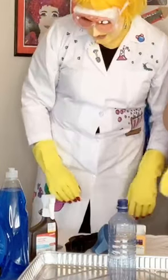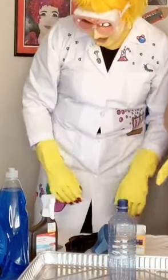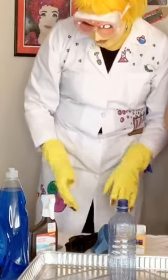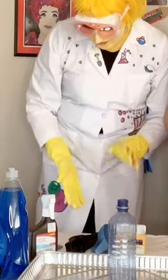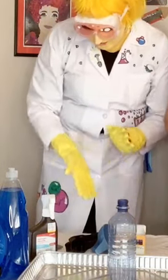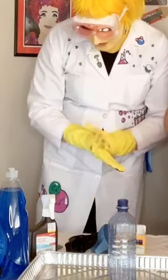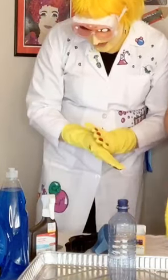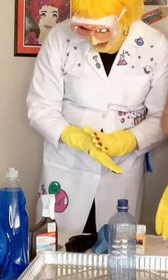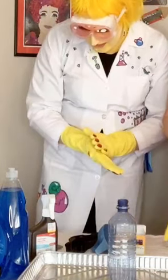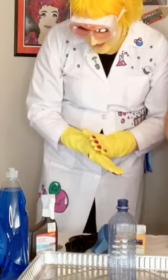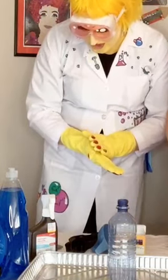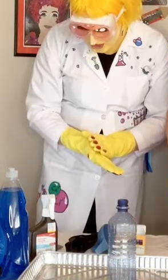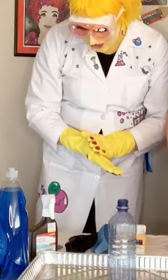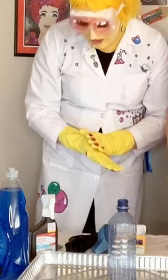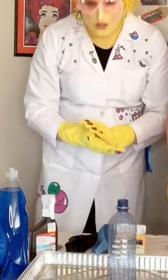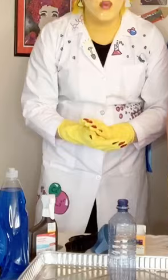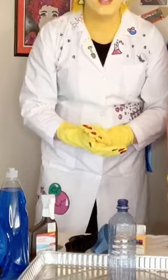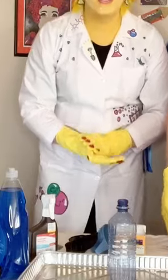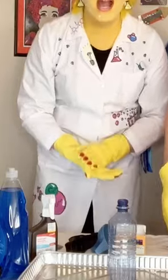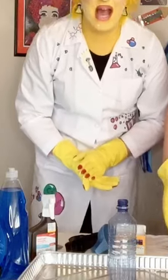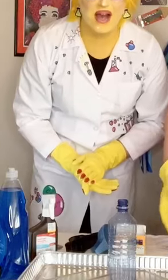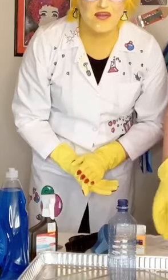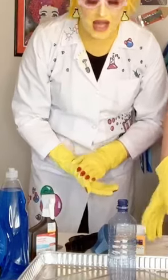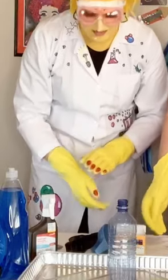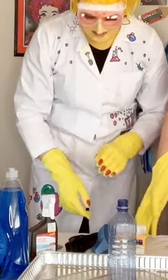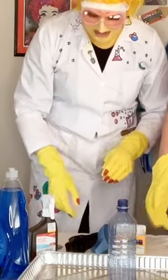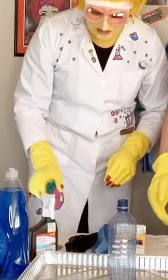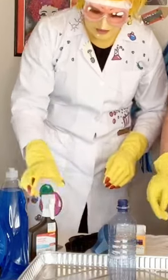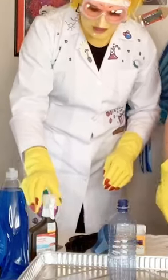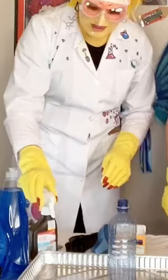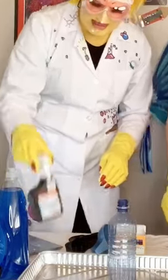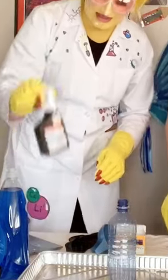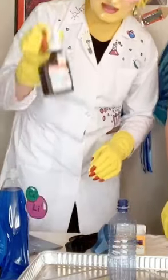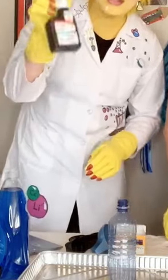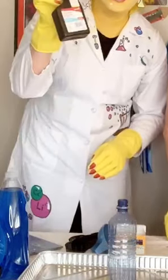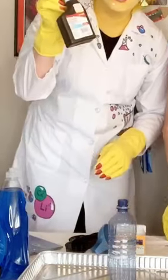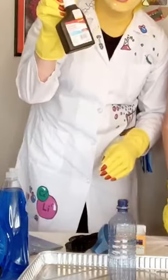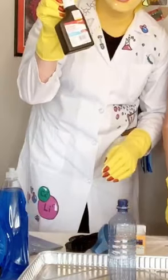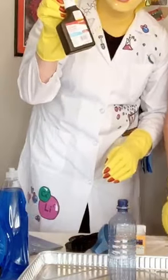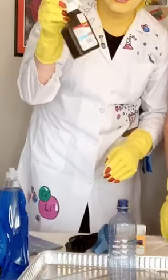So, first thing: measure one-half cup of hydrogen peroxide. This is your